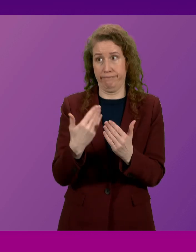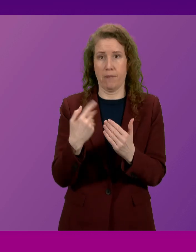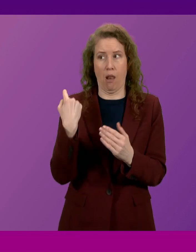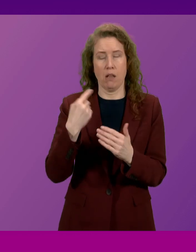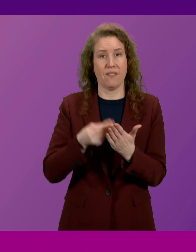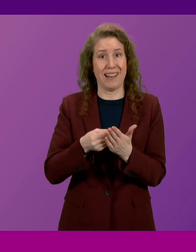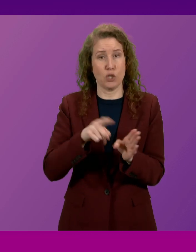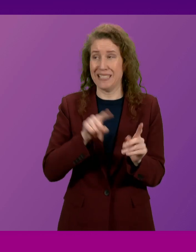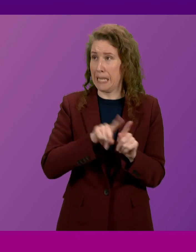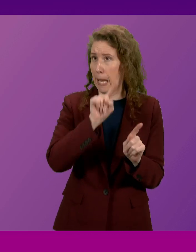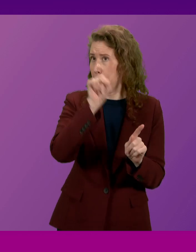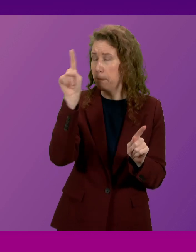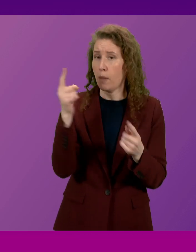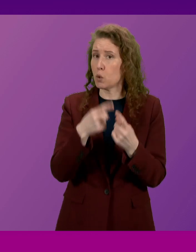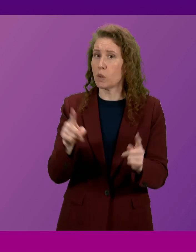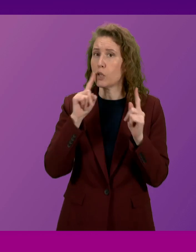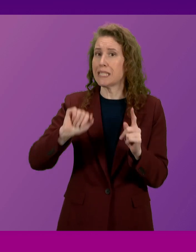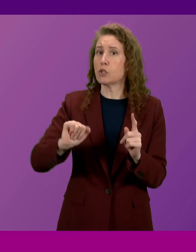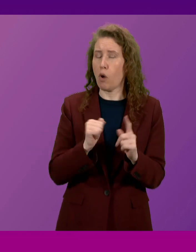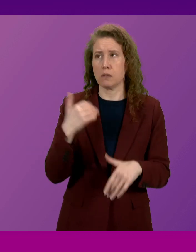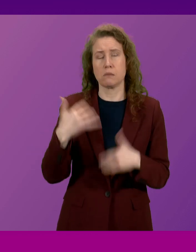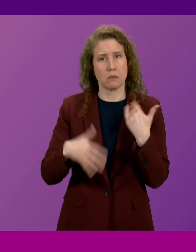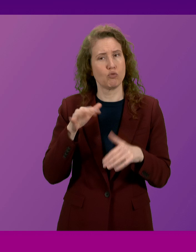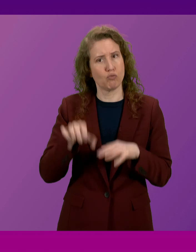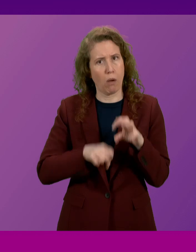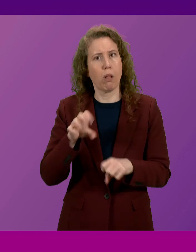with other universities across Scotland in a similar financial position.